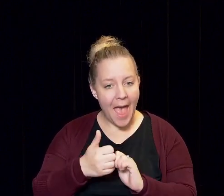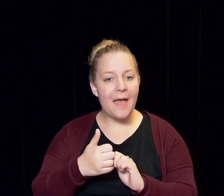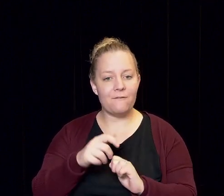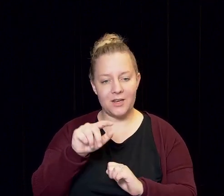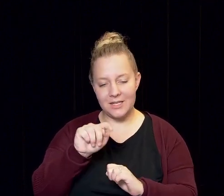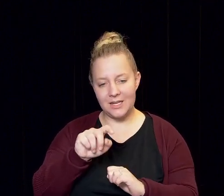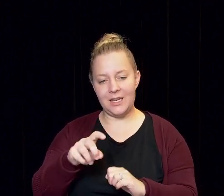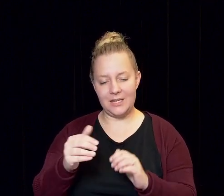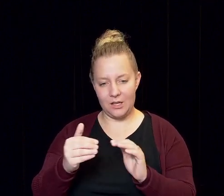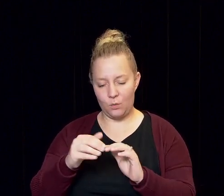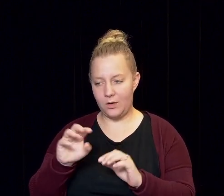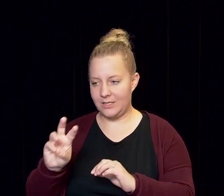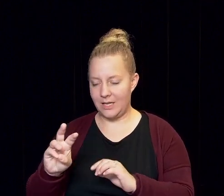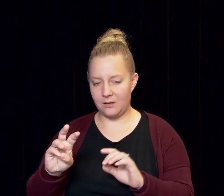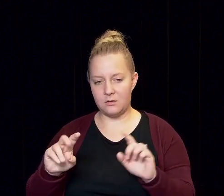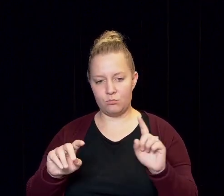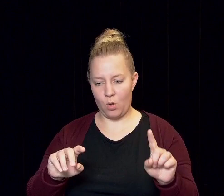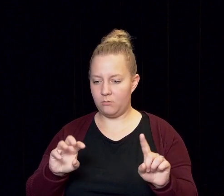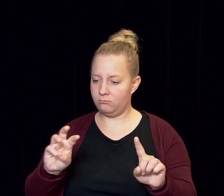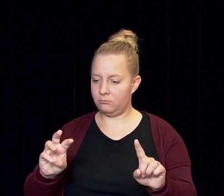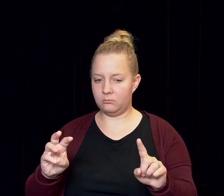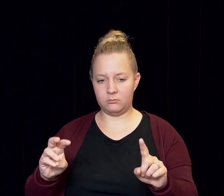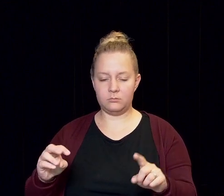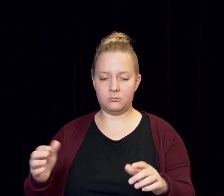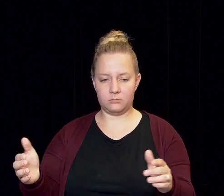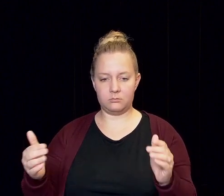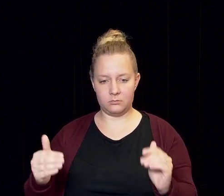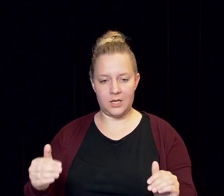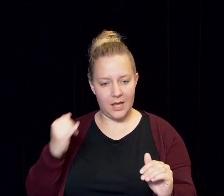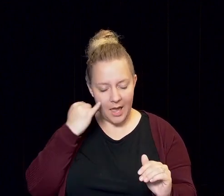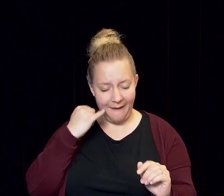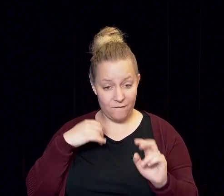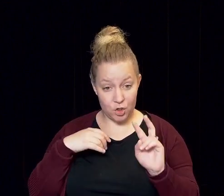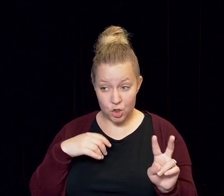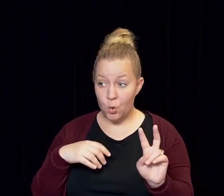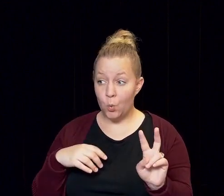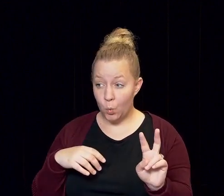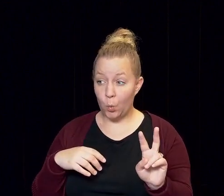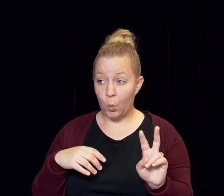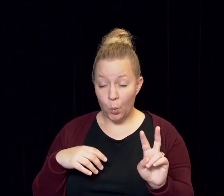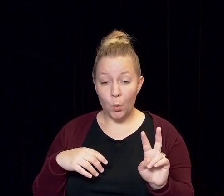just going to put 6 right there. If I score 2 touchdowns, that means I scored 6 and